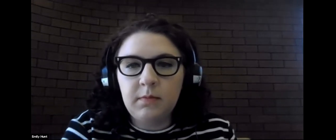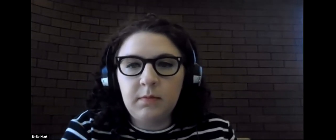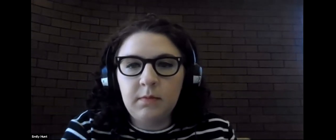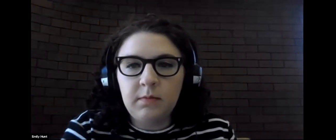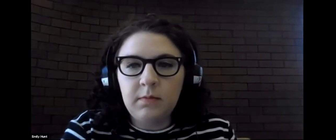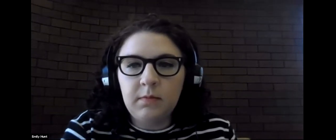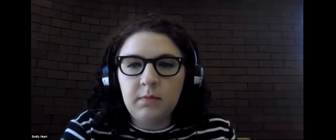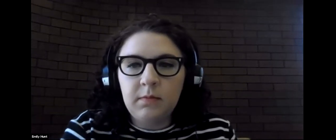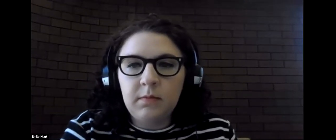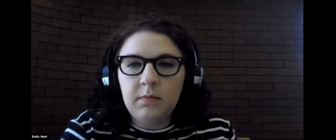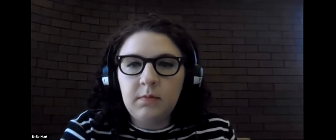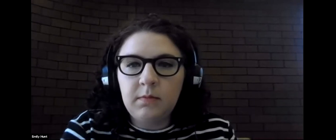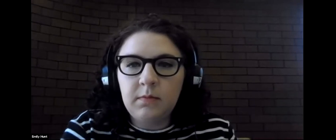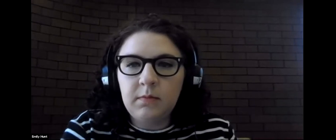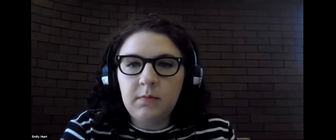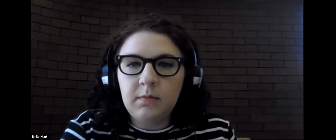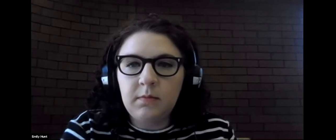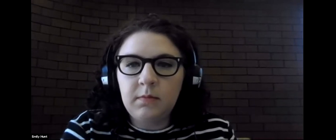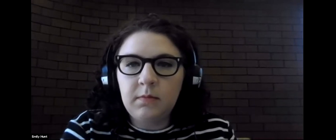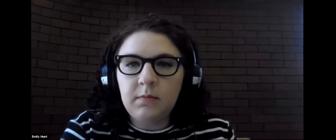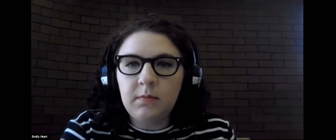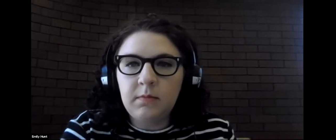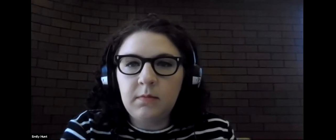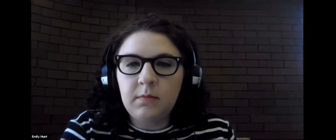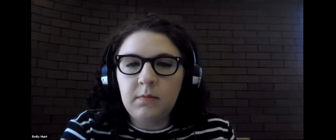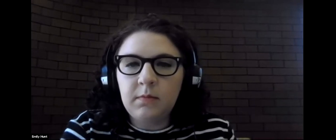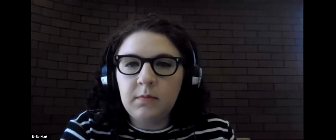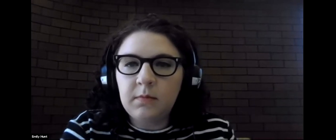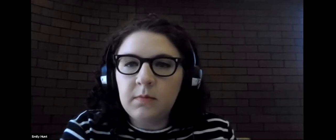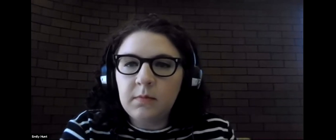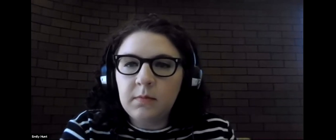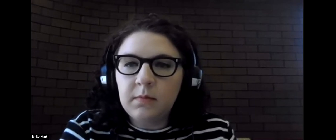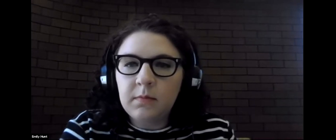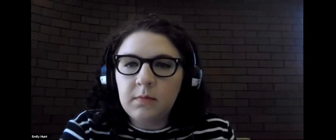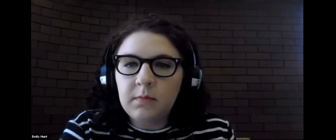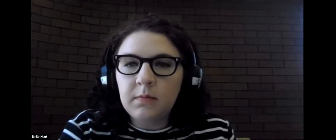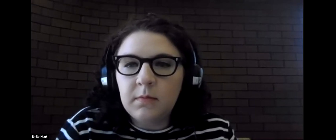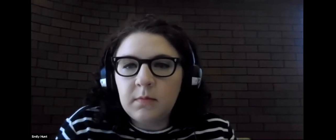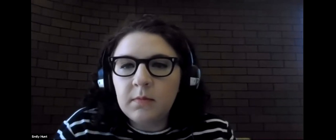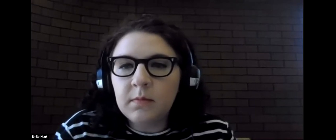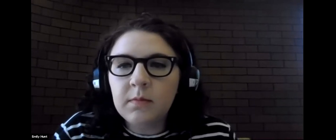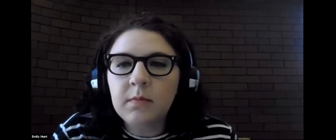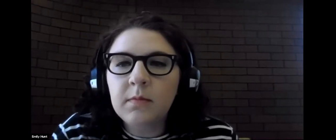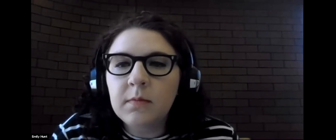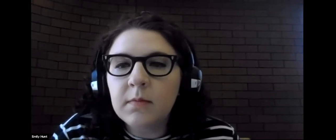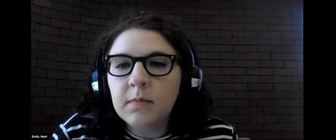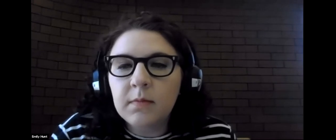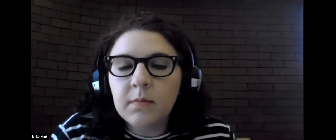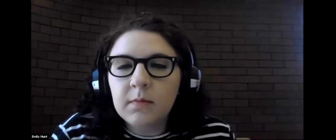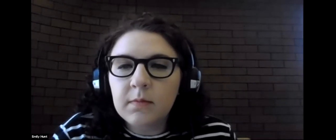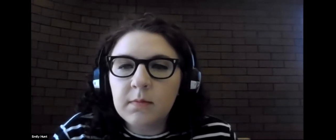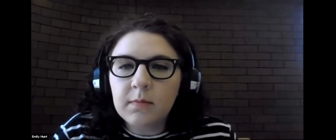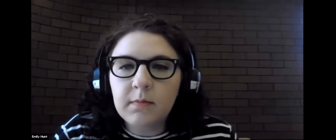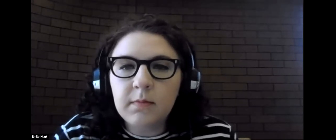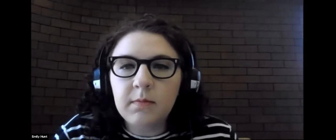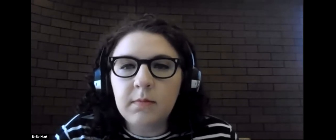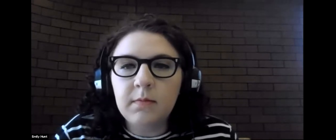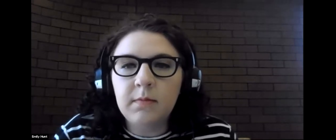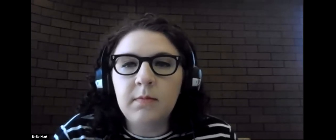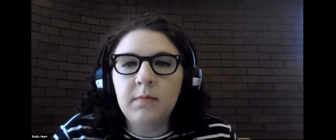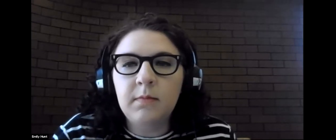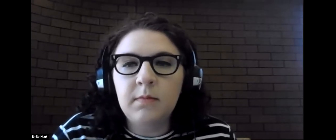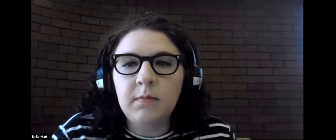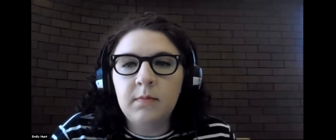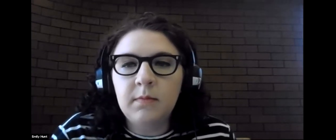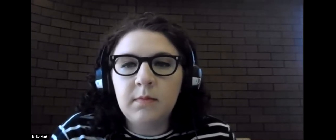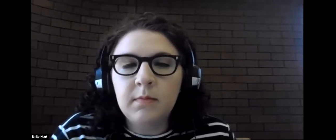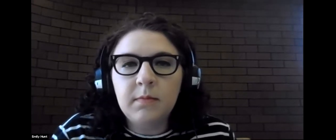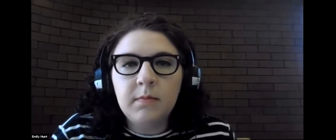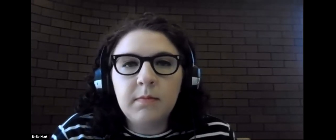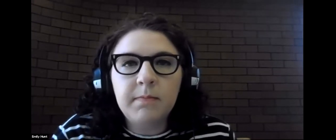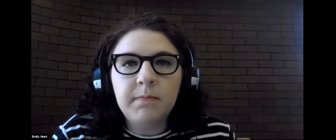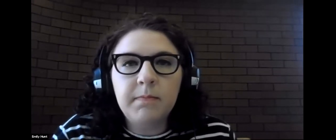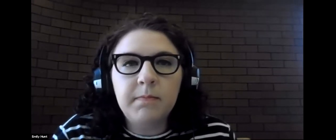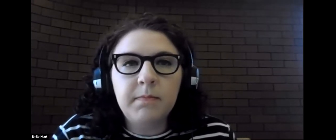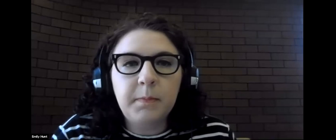Michael Wall: Thank you.